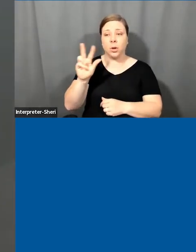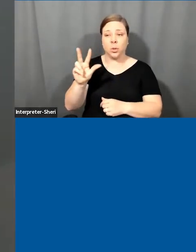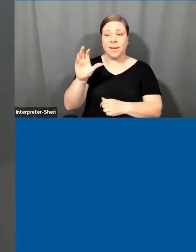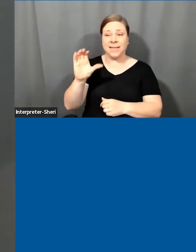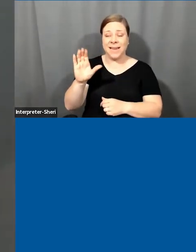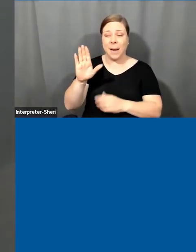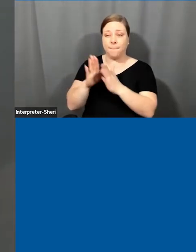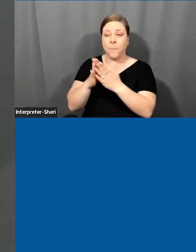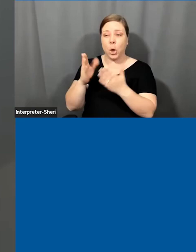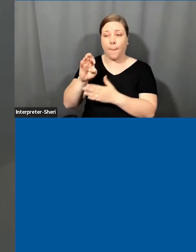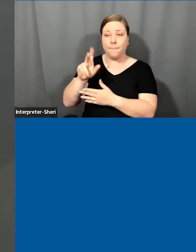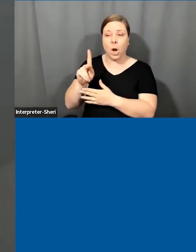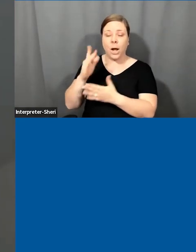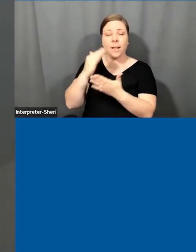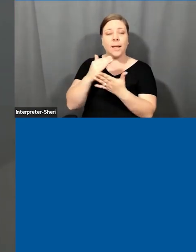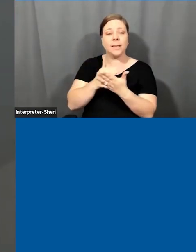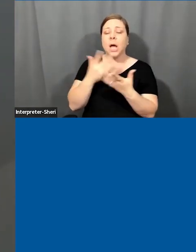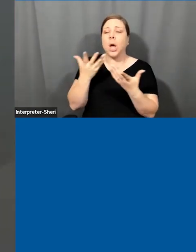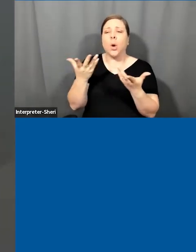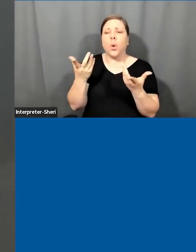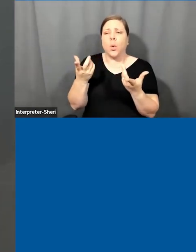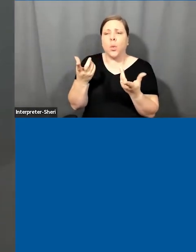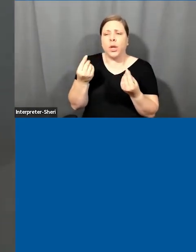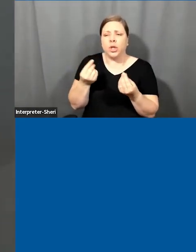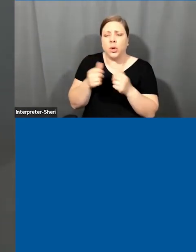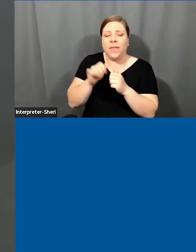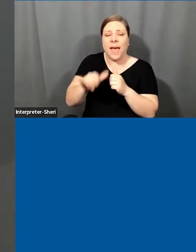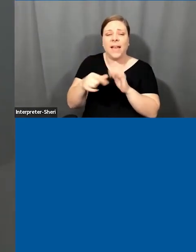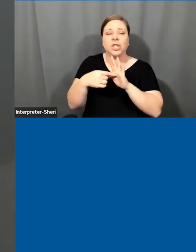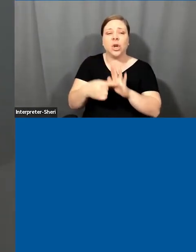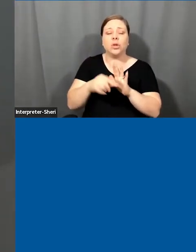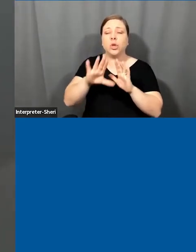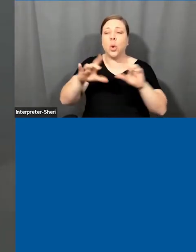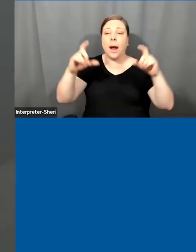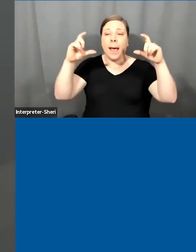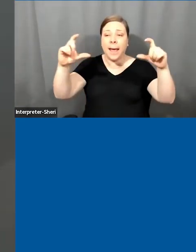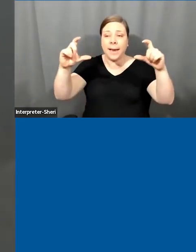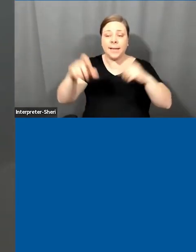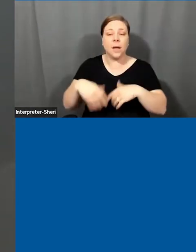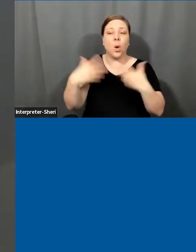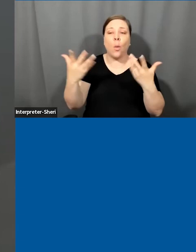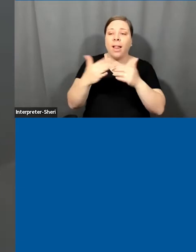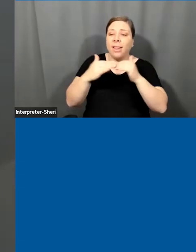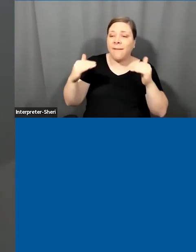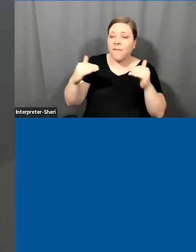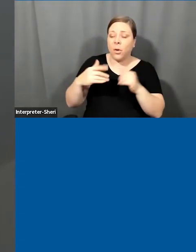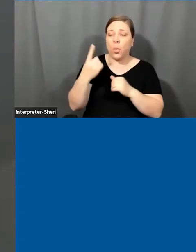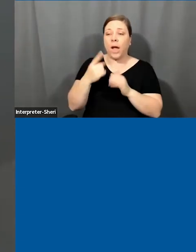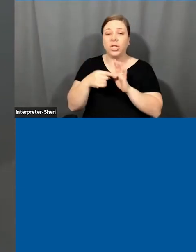And what those will do is it will show you where your headings are and what level they're at. There's one that will show you what the images are